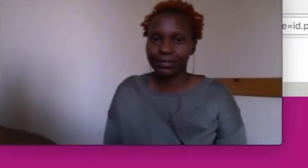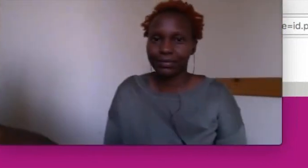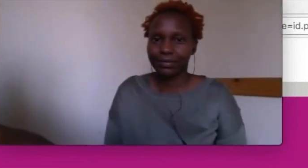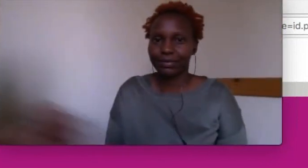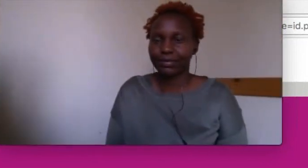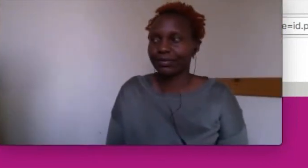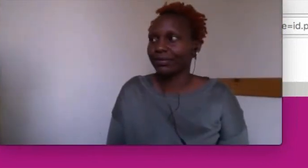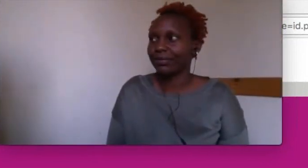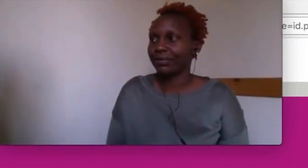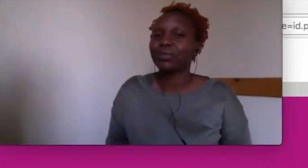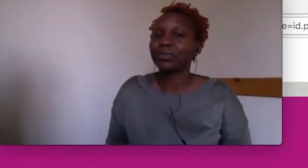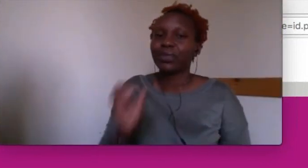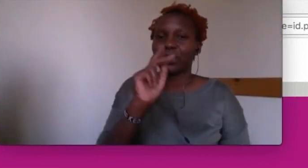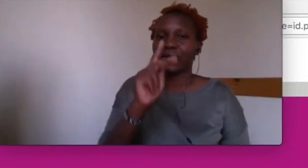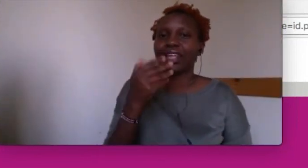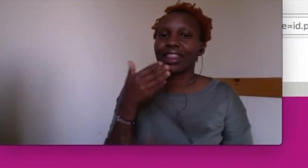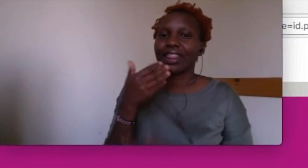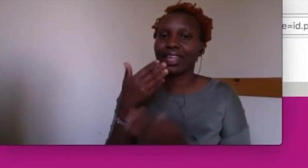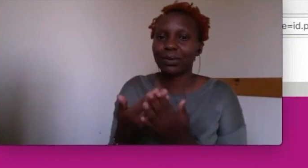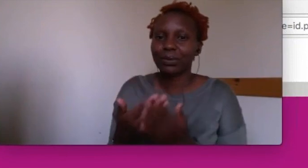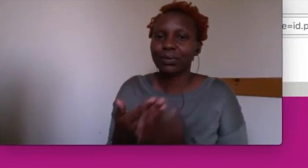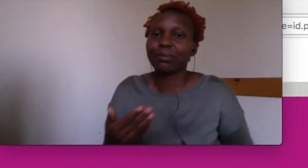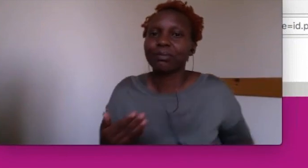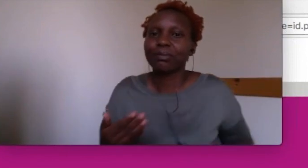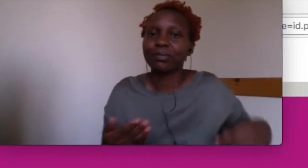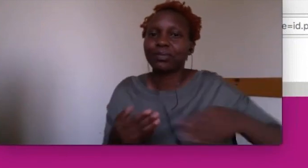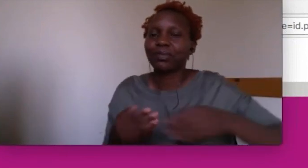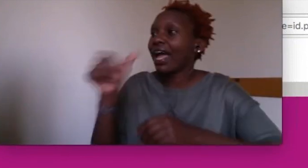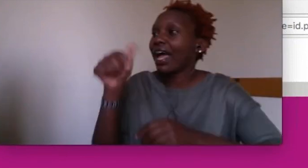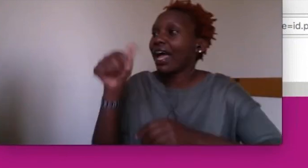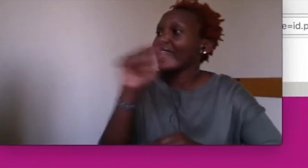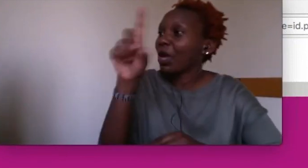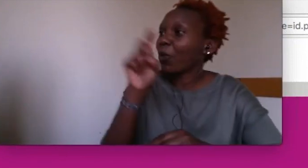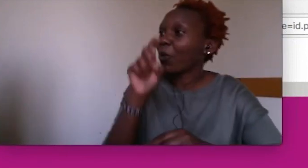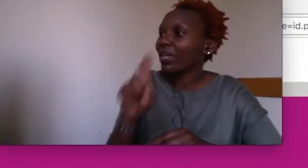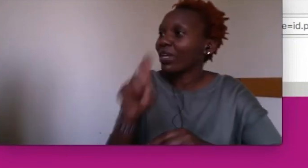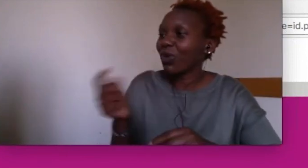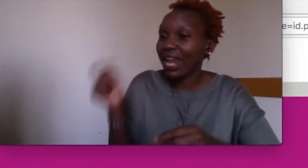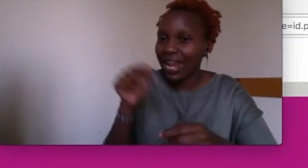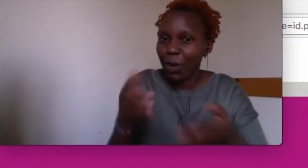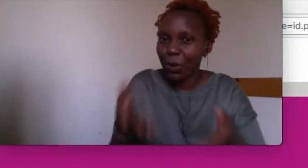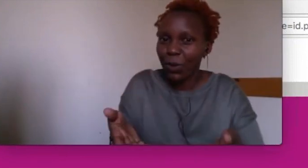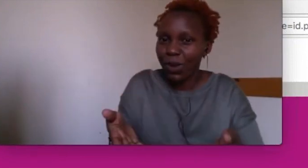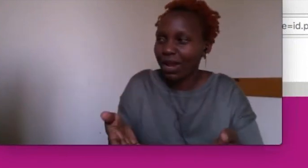Okay, thank you. There was another question that came in just now